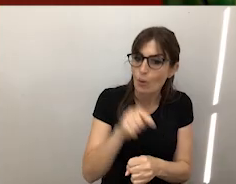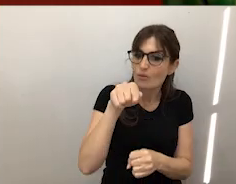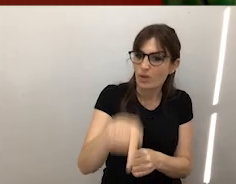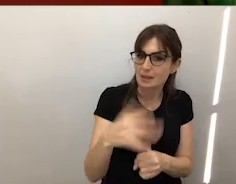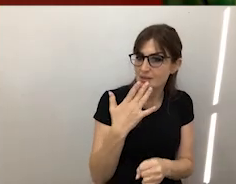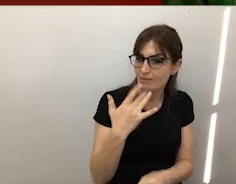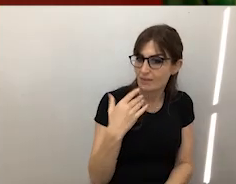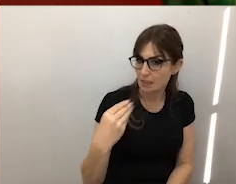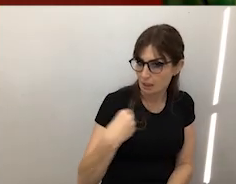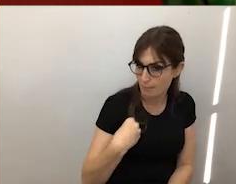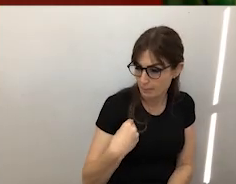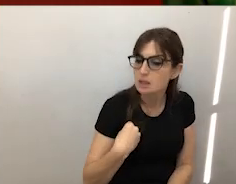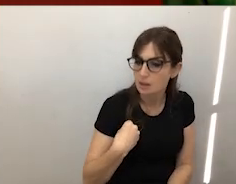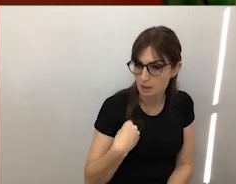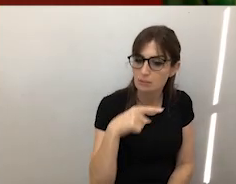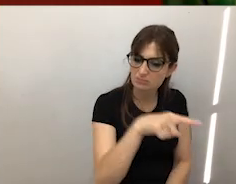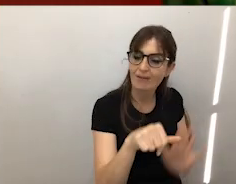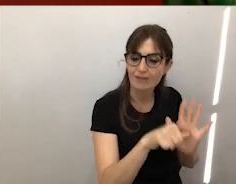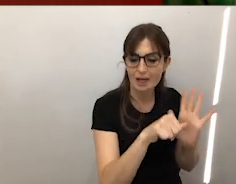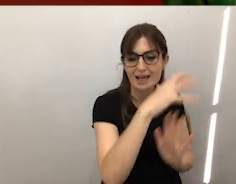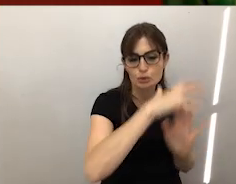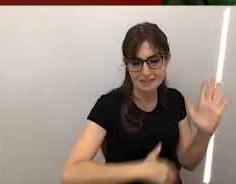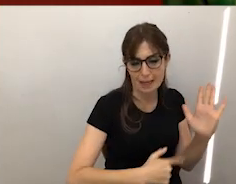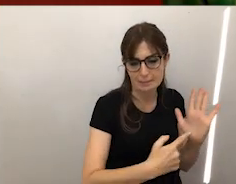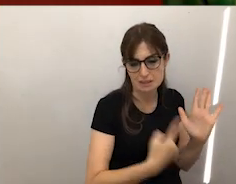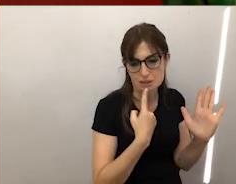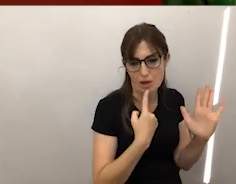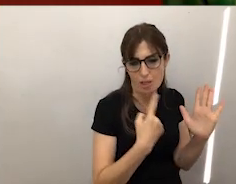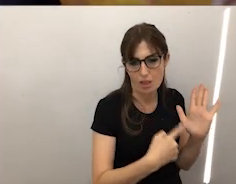for Creative Arts Limited is in the financial statements format.